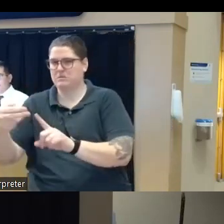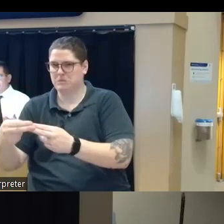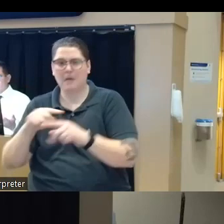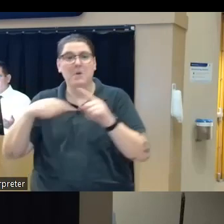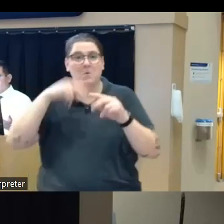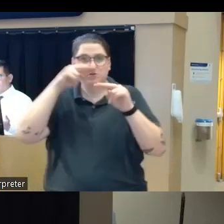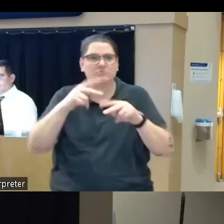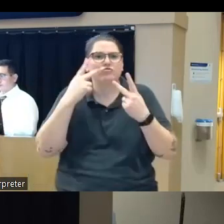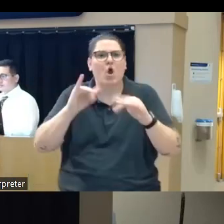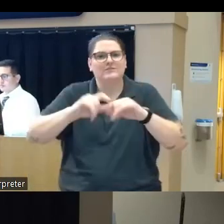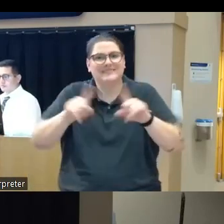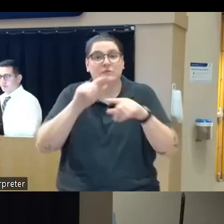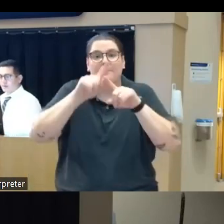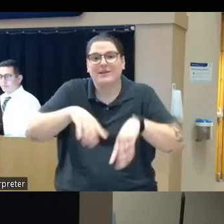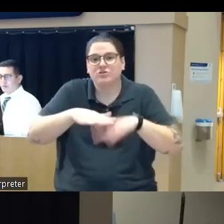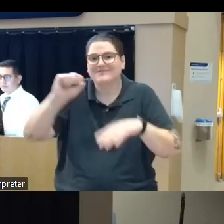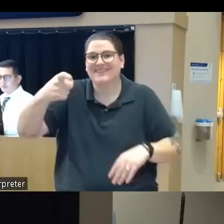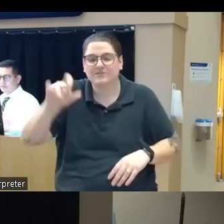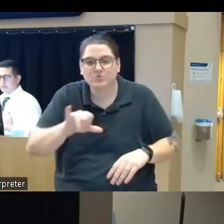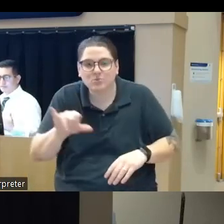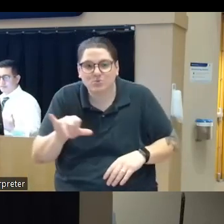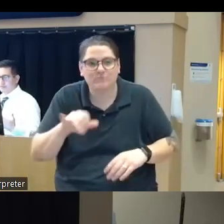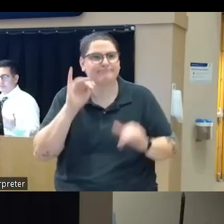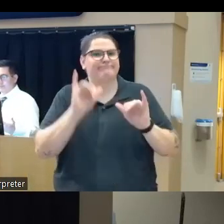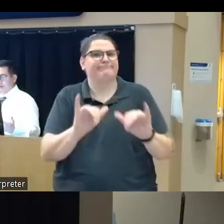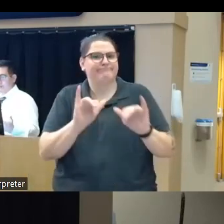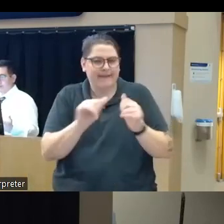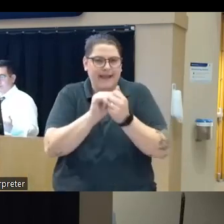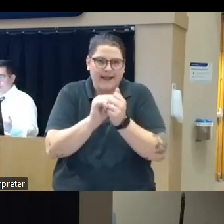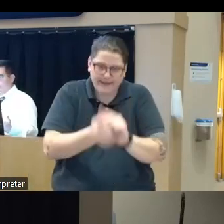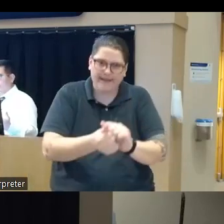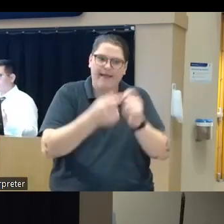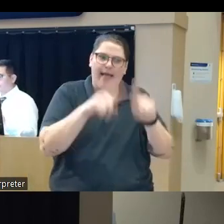specific changes there as well that there were alterations in females and when you're looking at